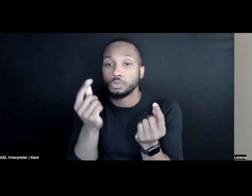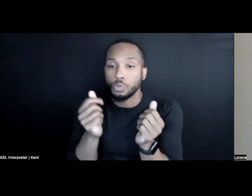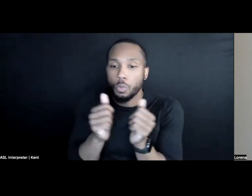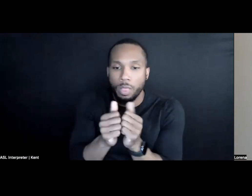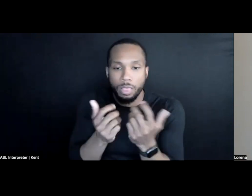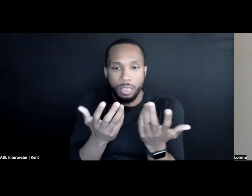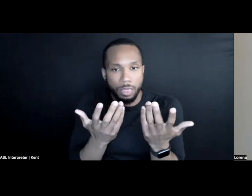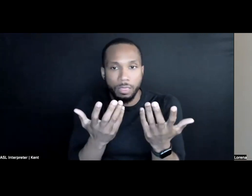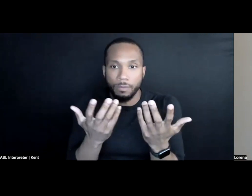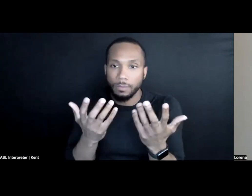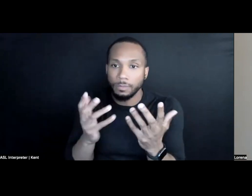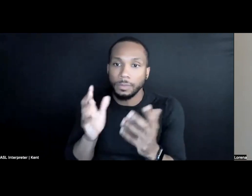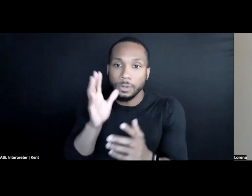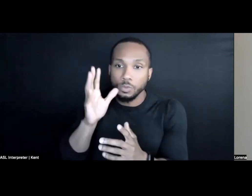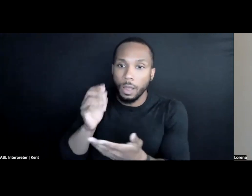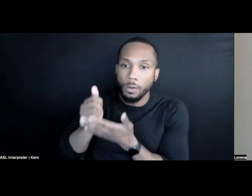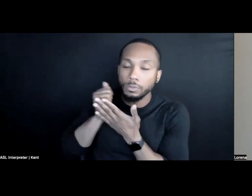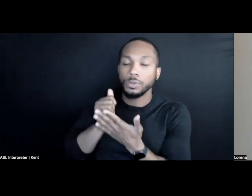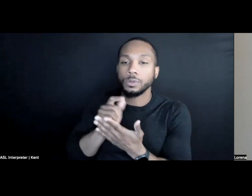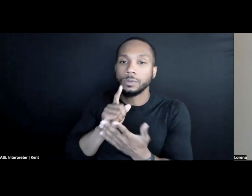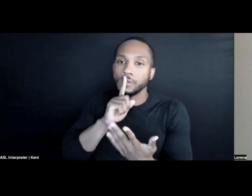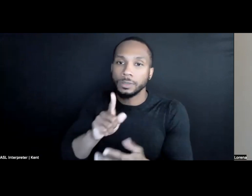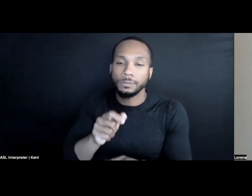who helped you bear the misery of your first home,